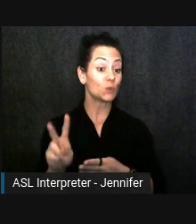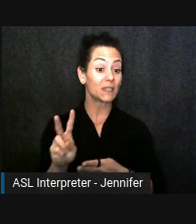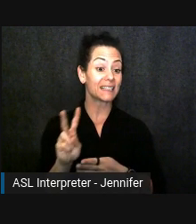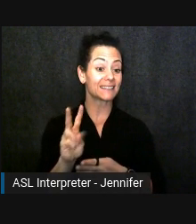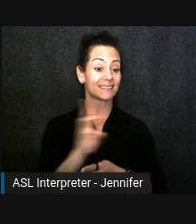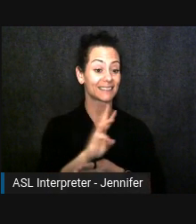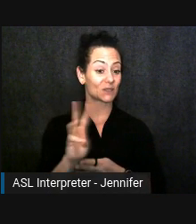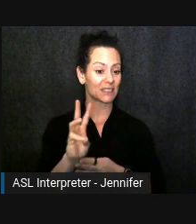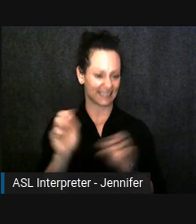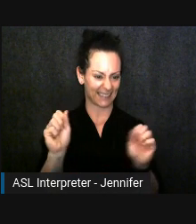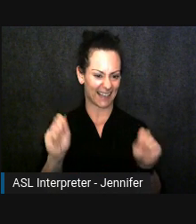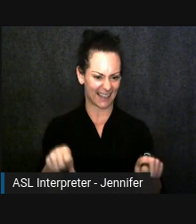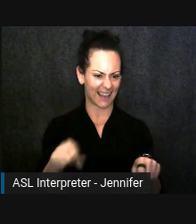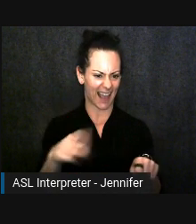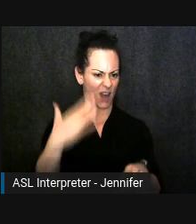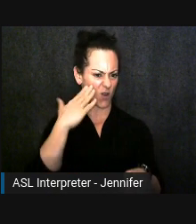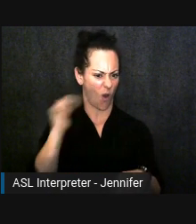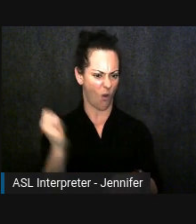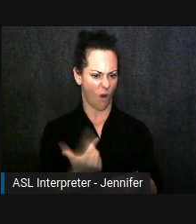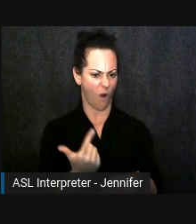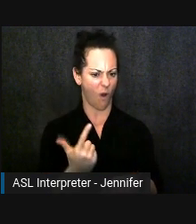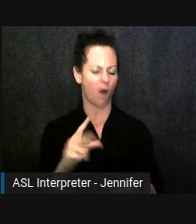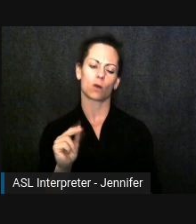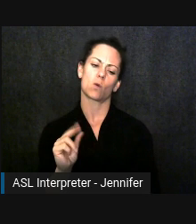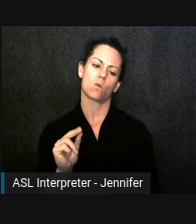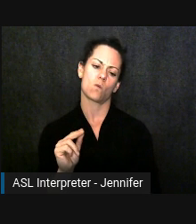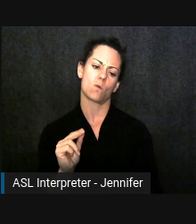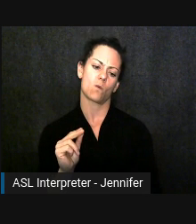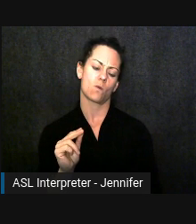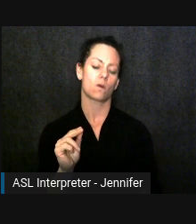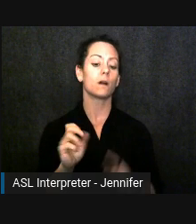You know, this initial education is the very beginning